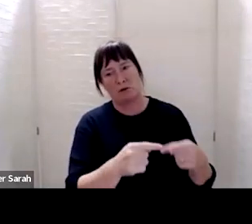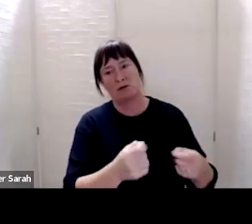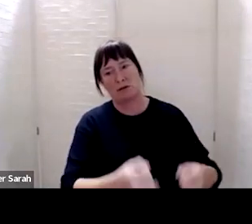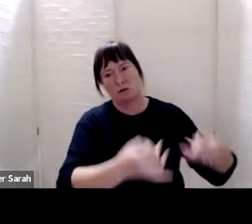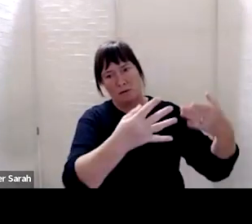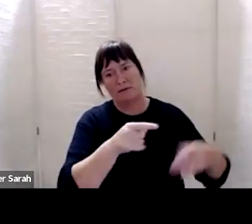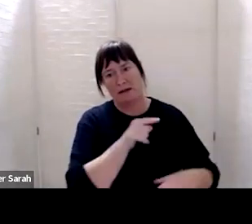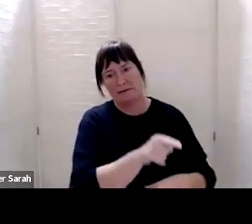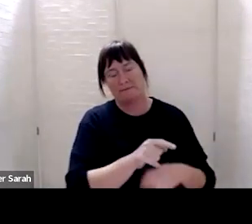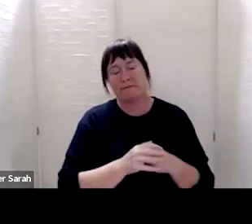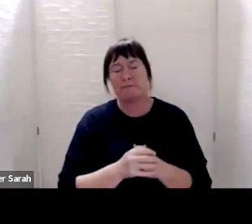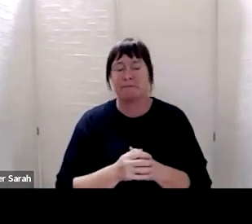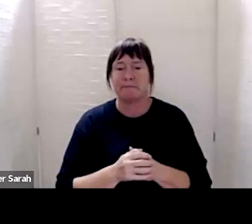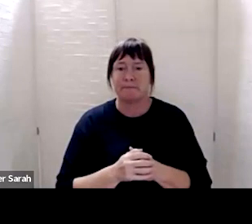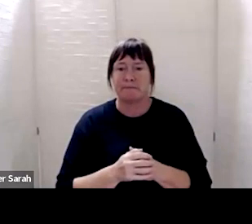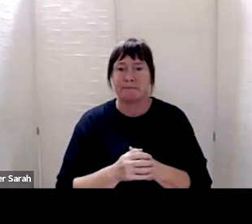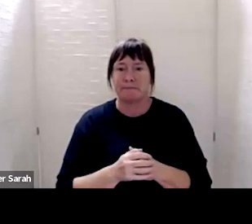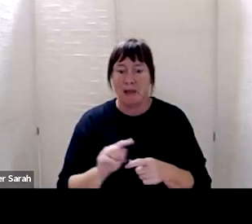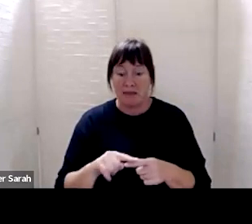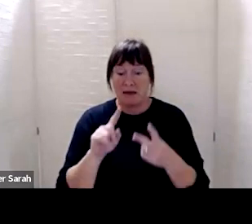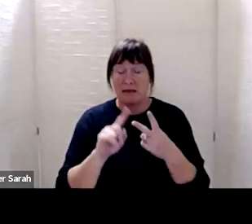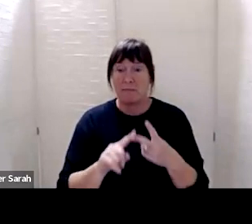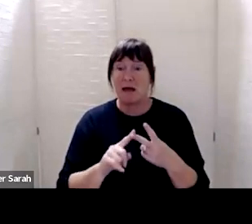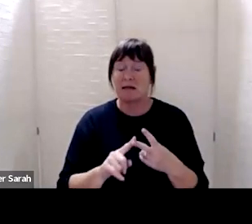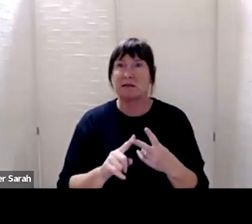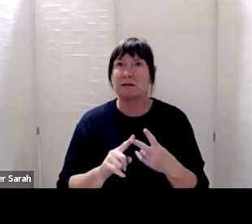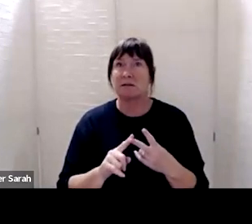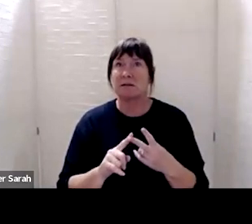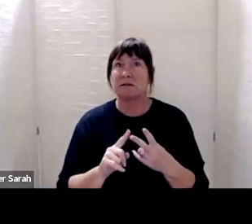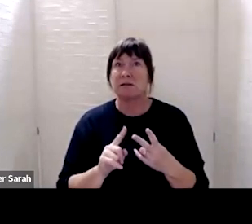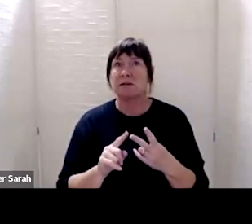And you know, the other part you were saying about the, where are the rules